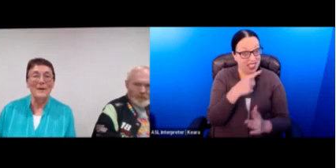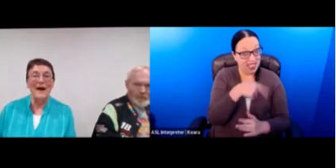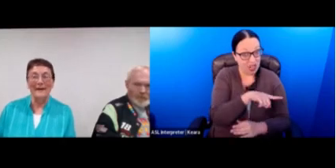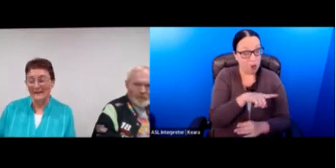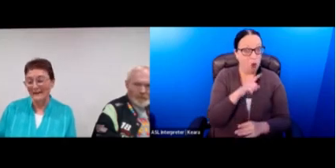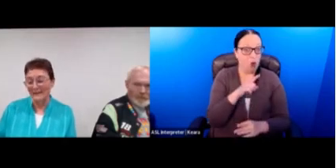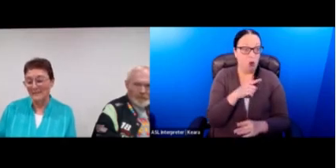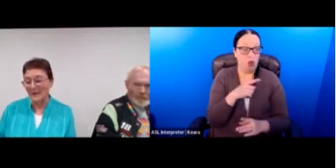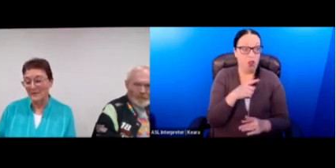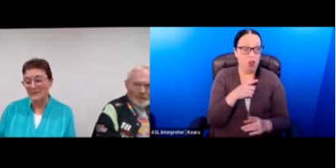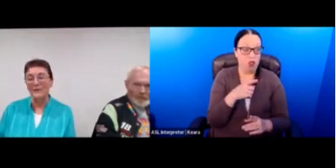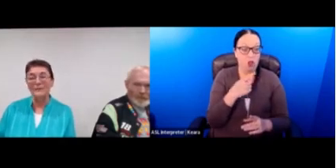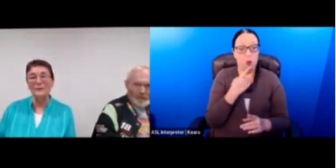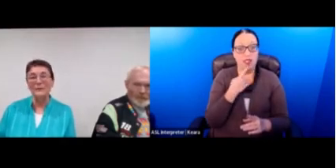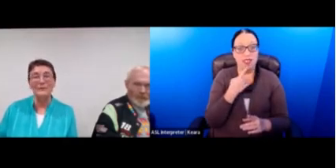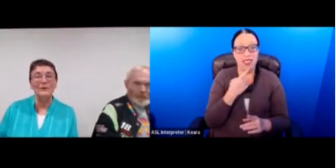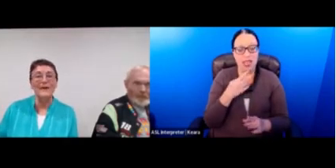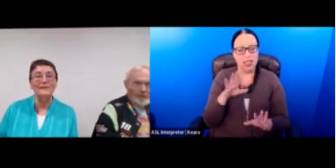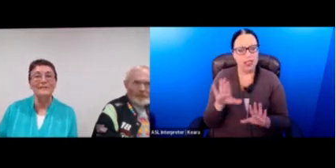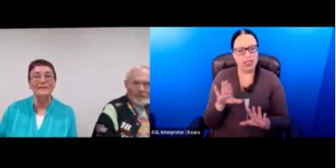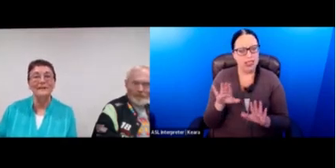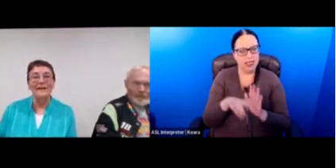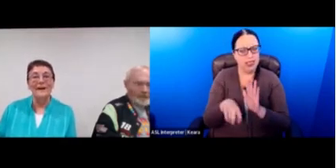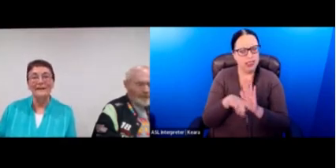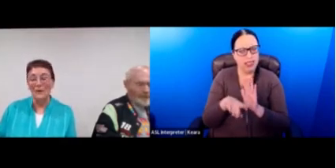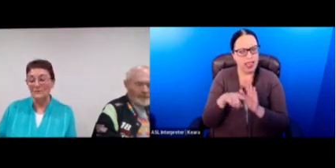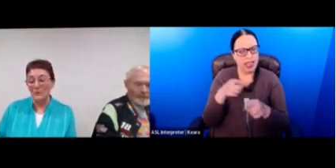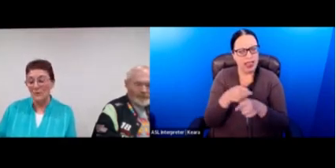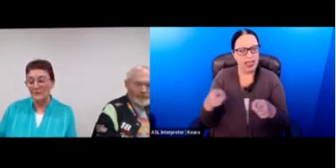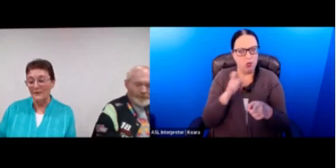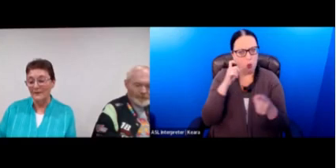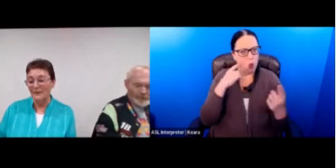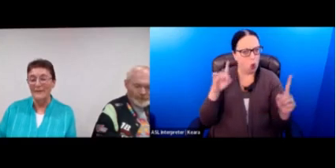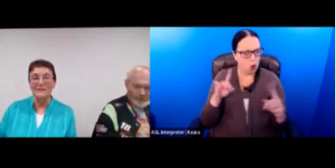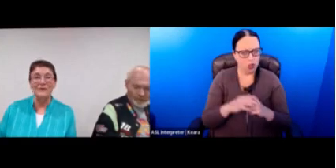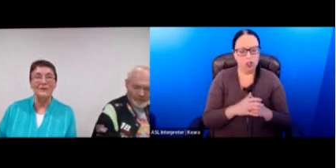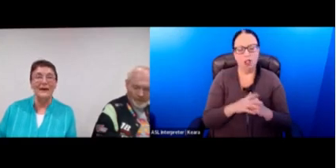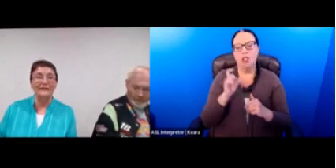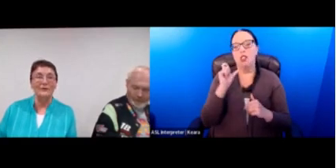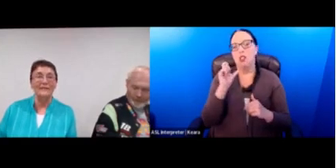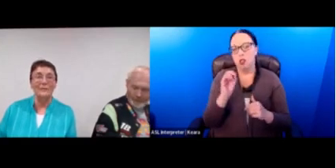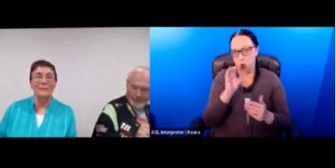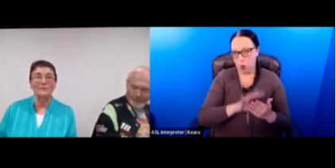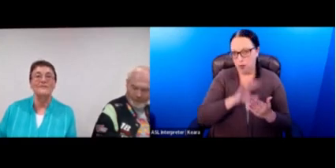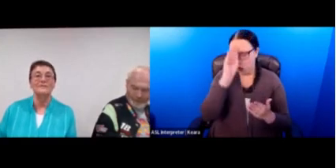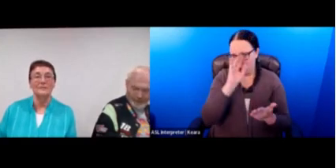our back. So so we learned we learned that lesson. And going forward, we made sure that the direct support professionals